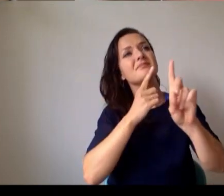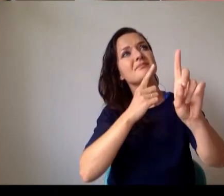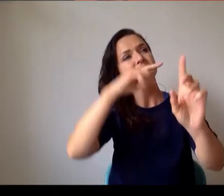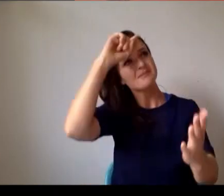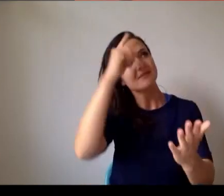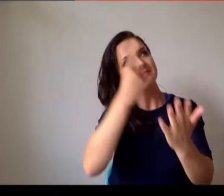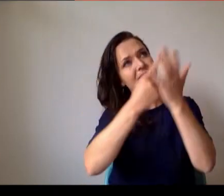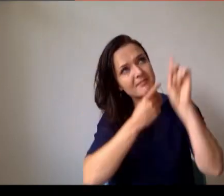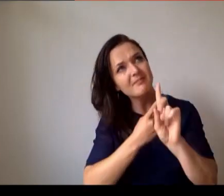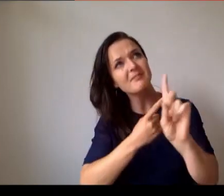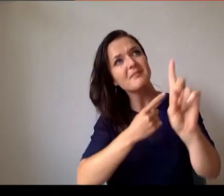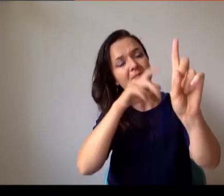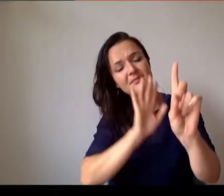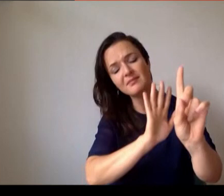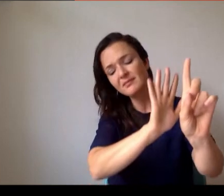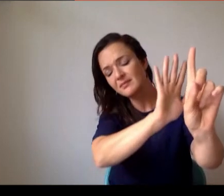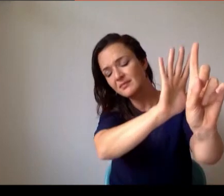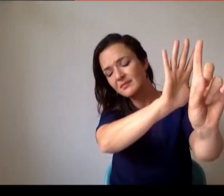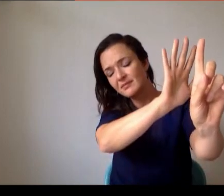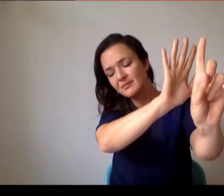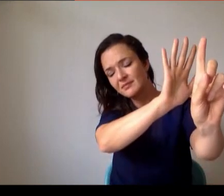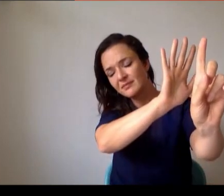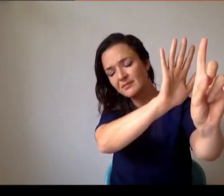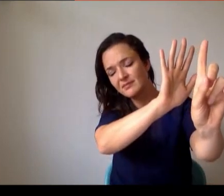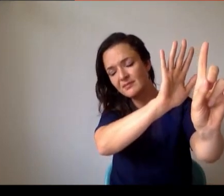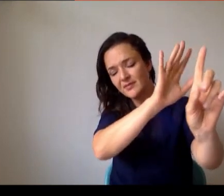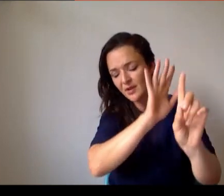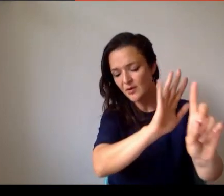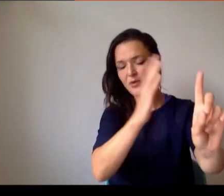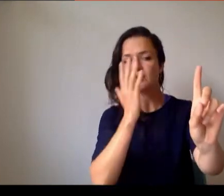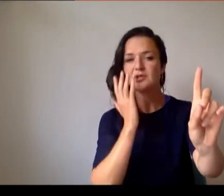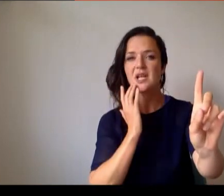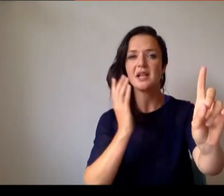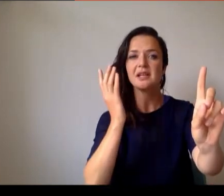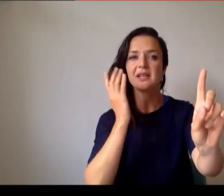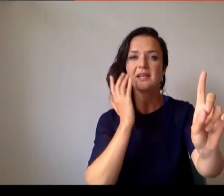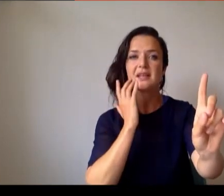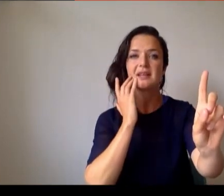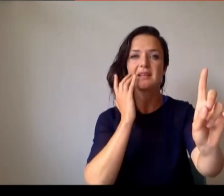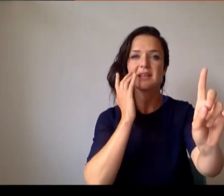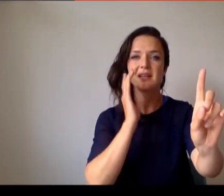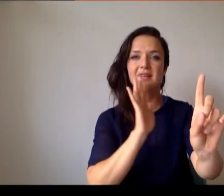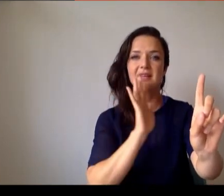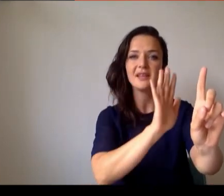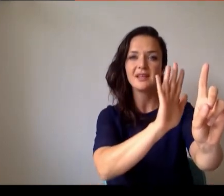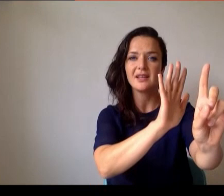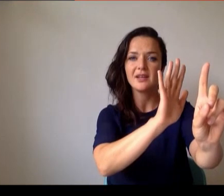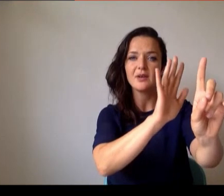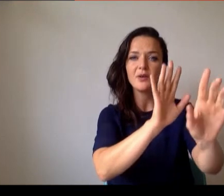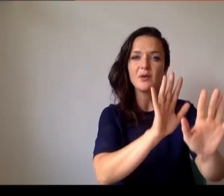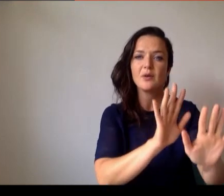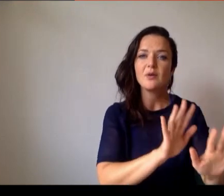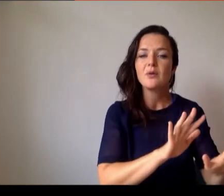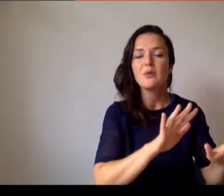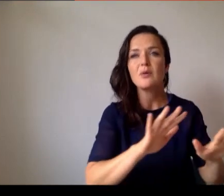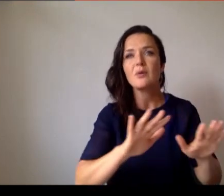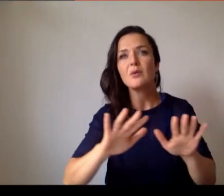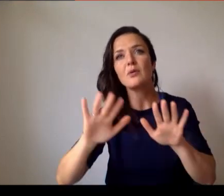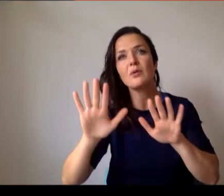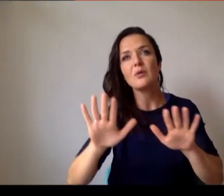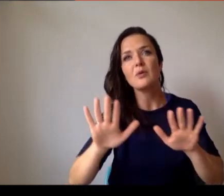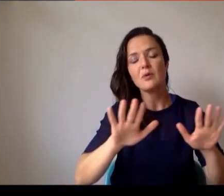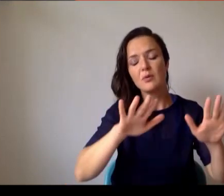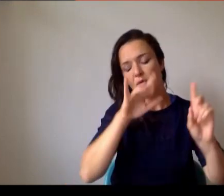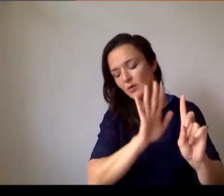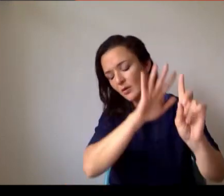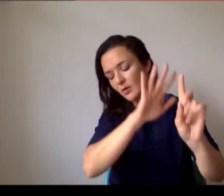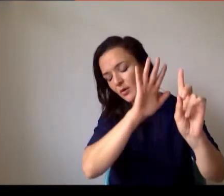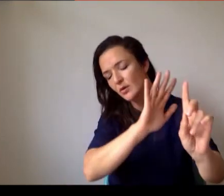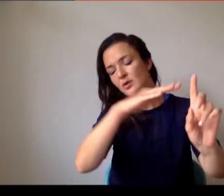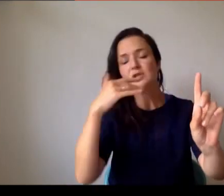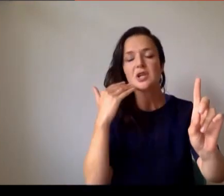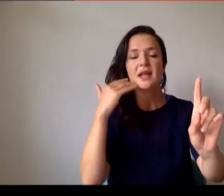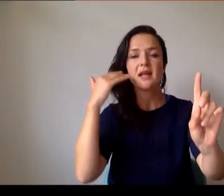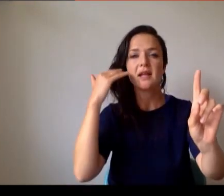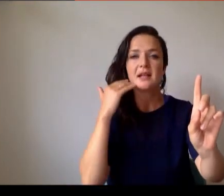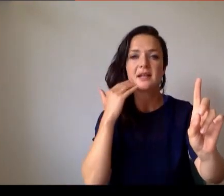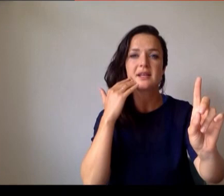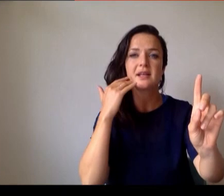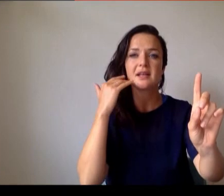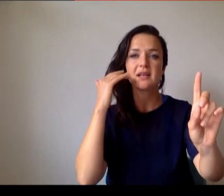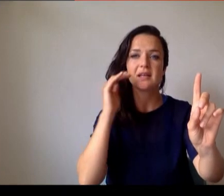Go gently, go gently